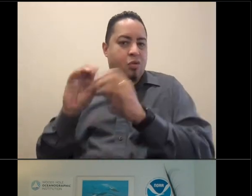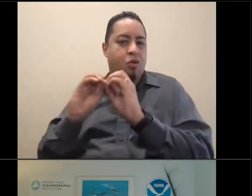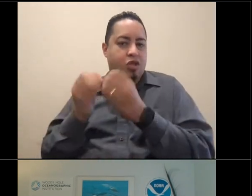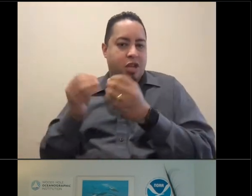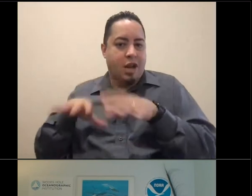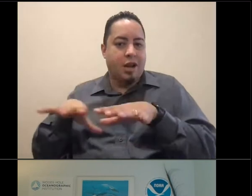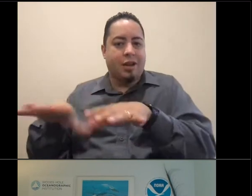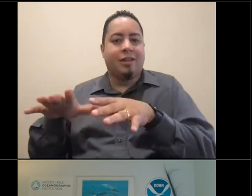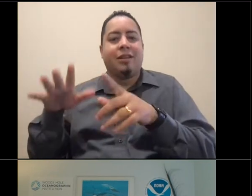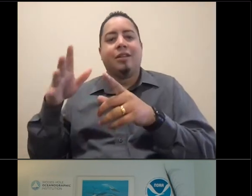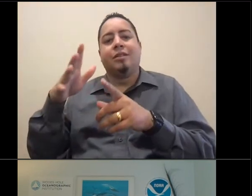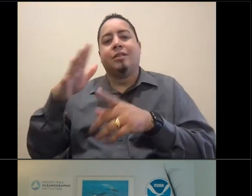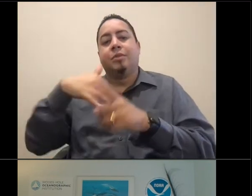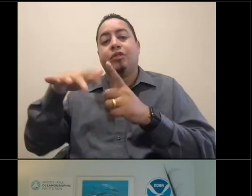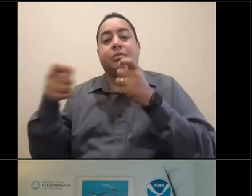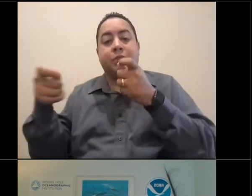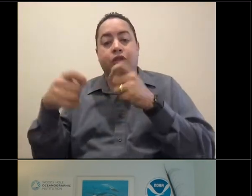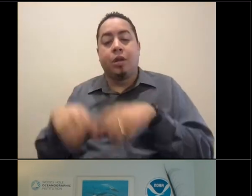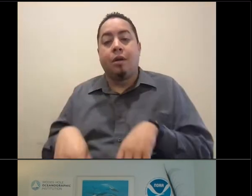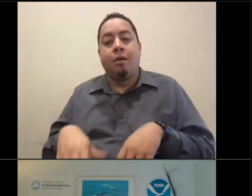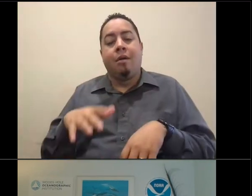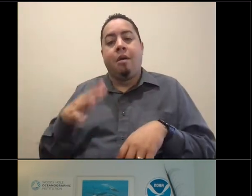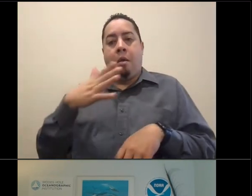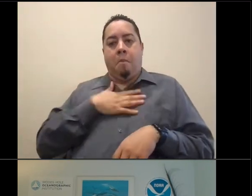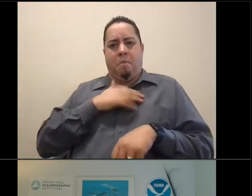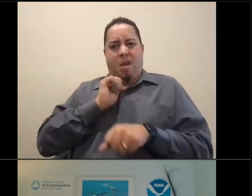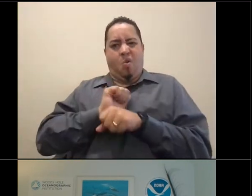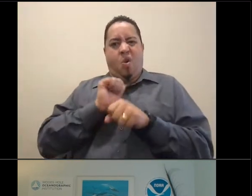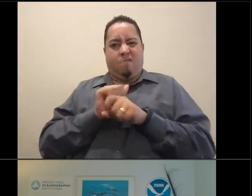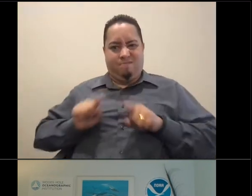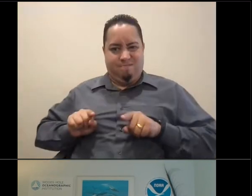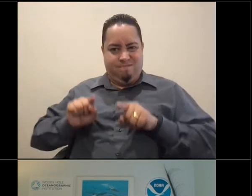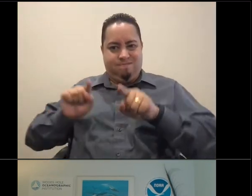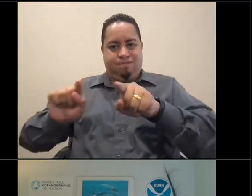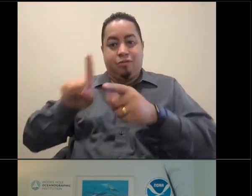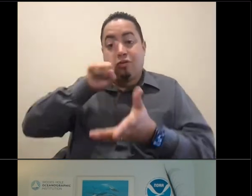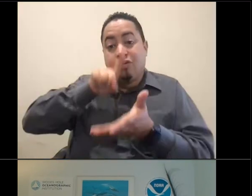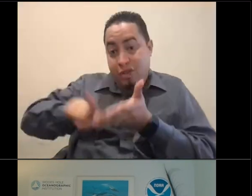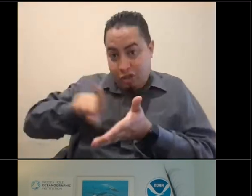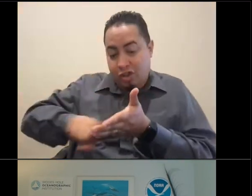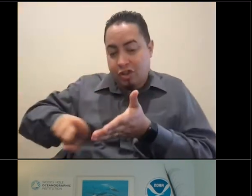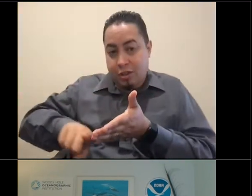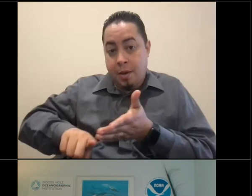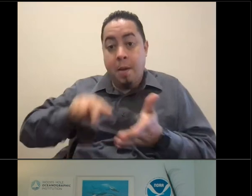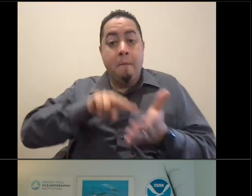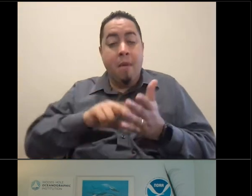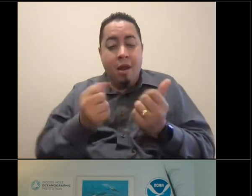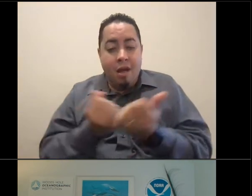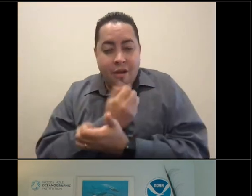is like paired with research. So all of the stuff that we're learning and teaching about is based off the research,